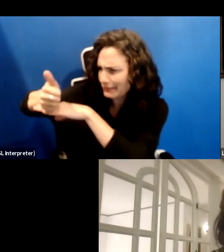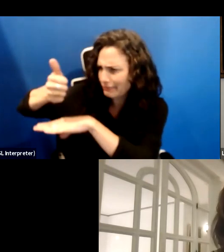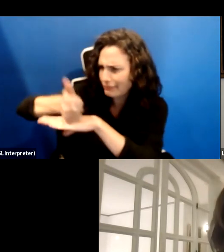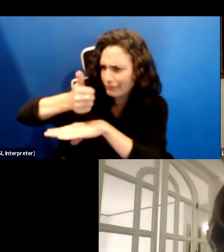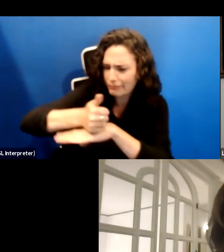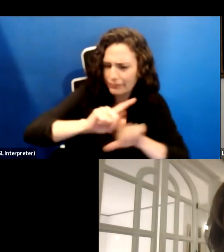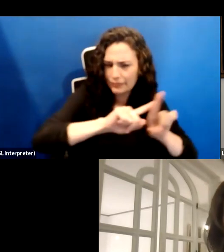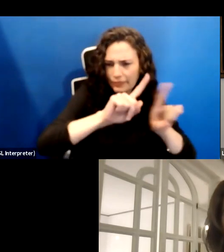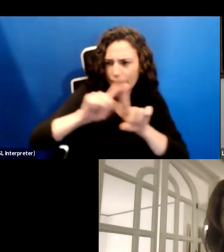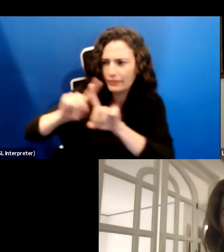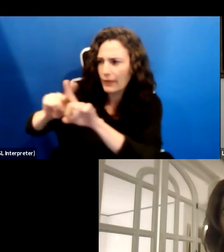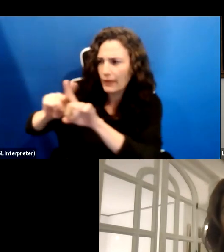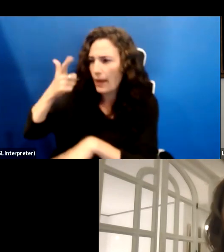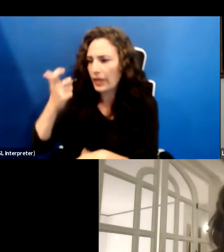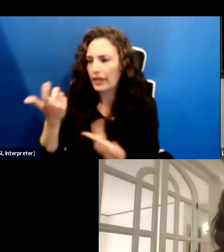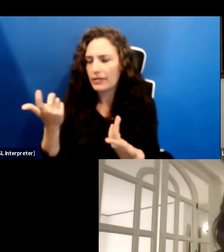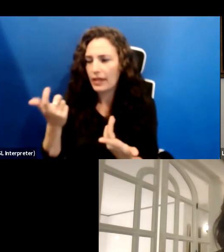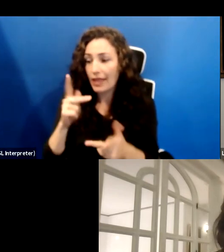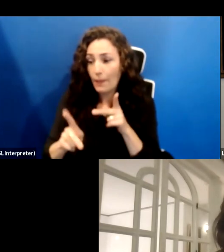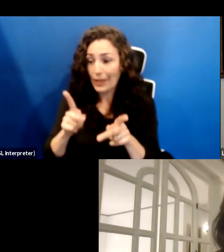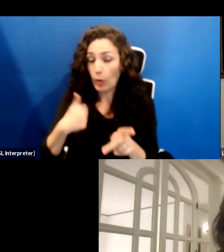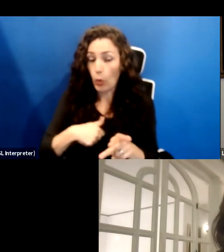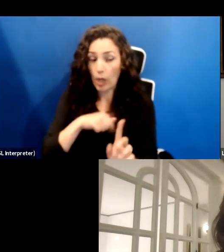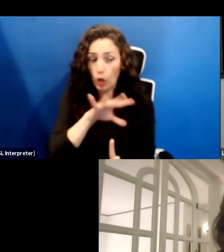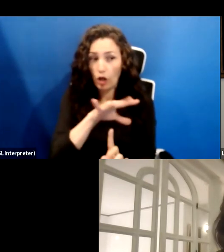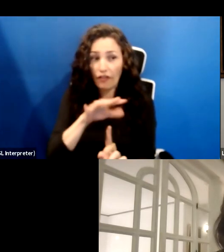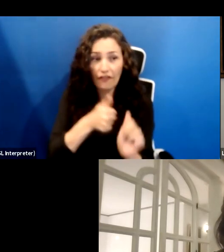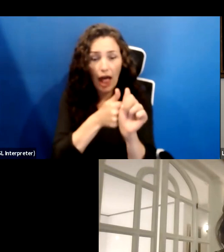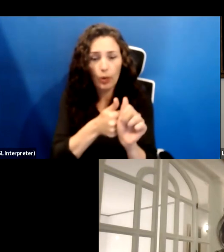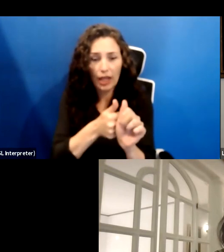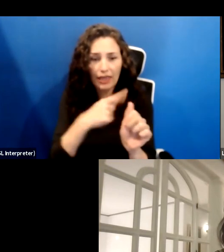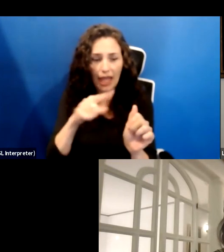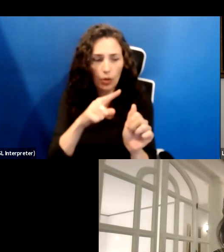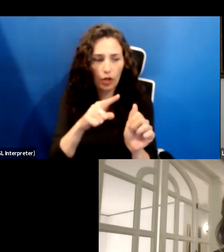were taking down the organization. And so we will go into